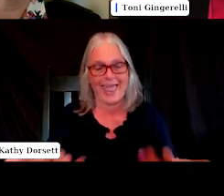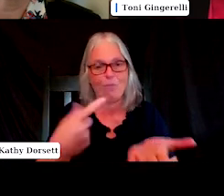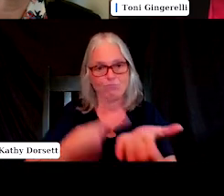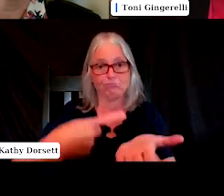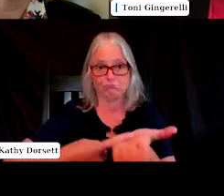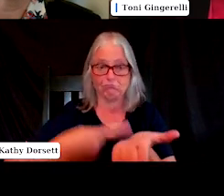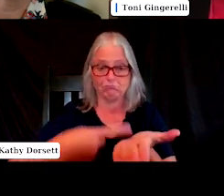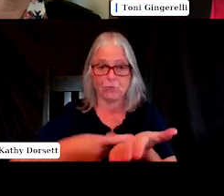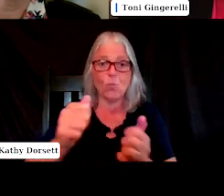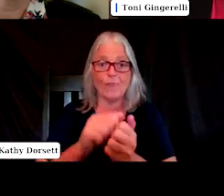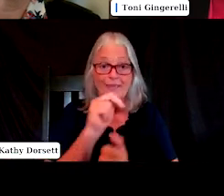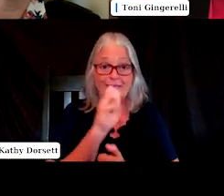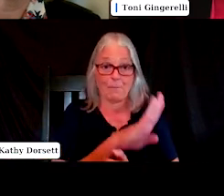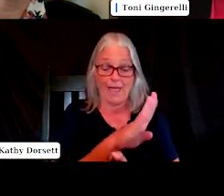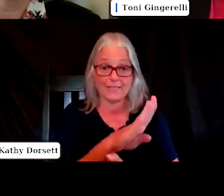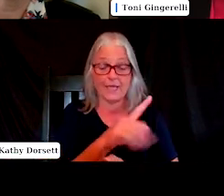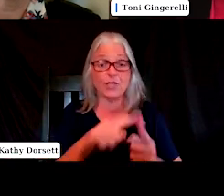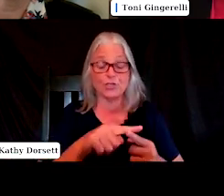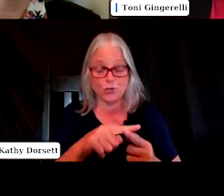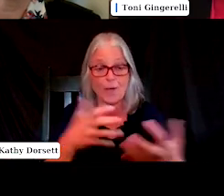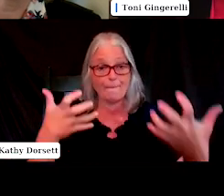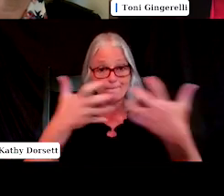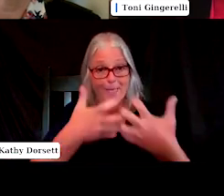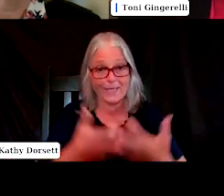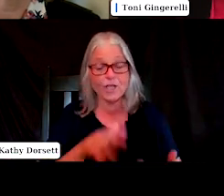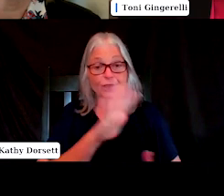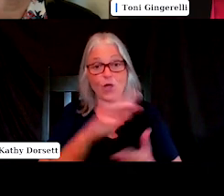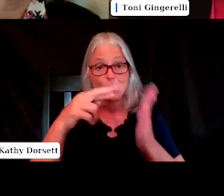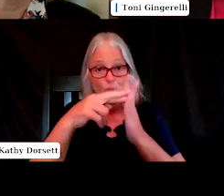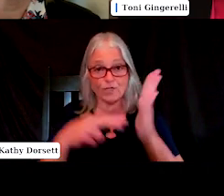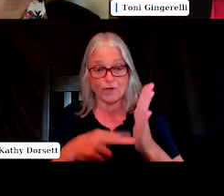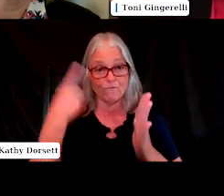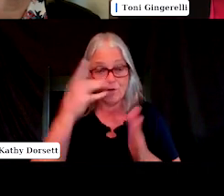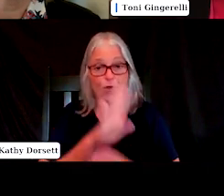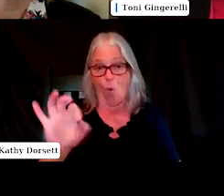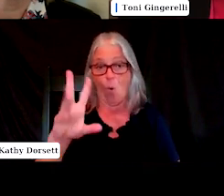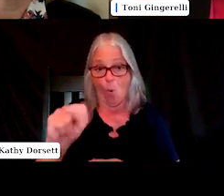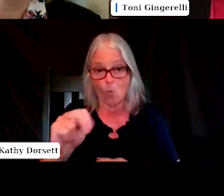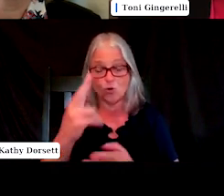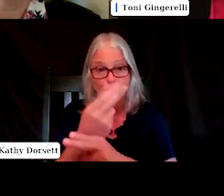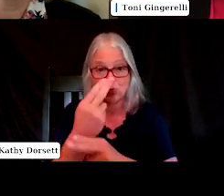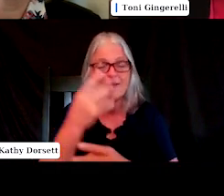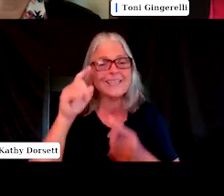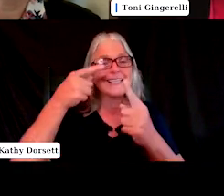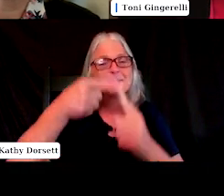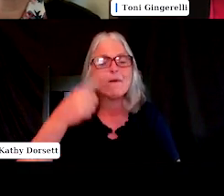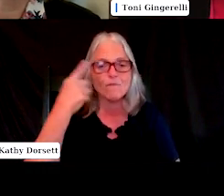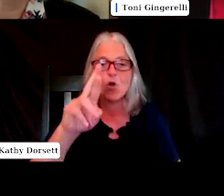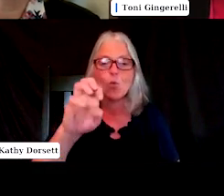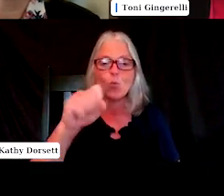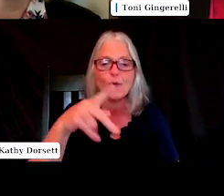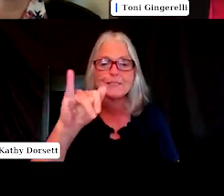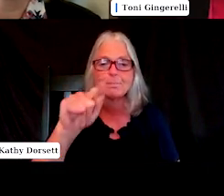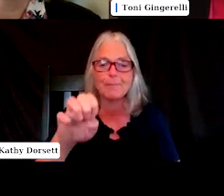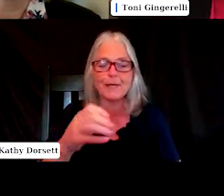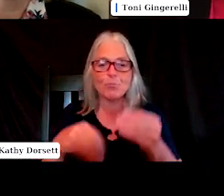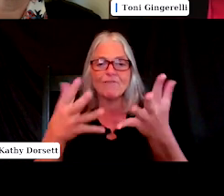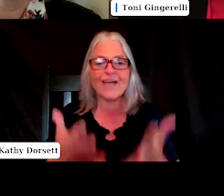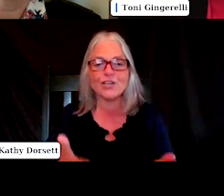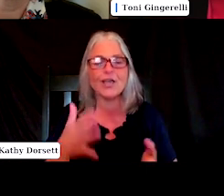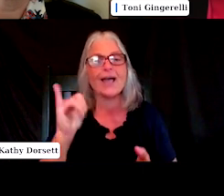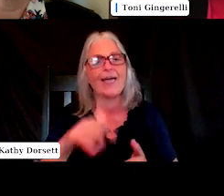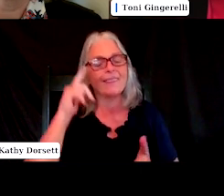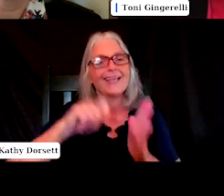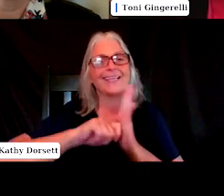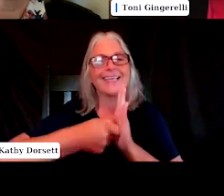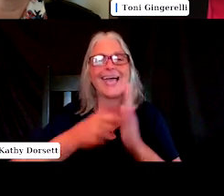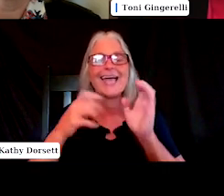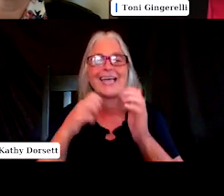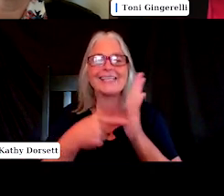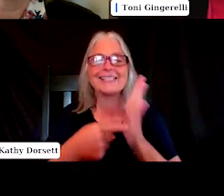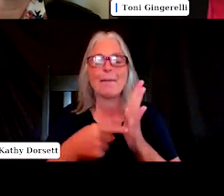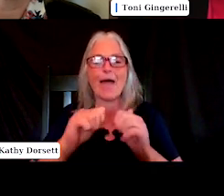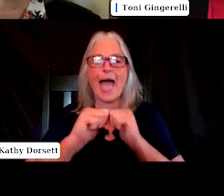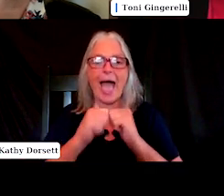Nebraska to duplicate their matching registry for their own use. Specifically for respite providers. So I think that's just a key example of how?